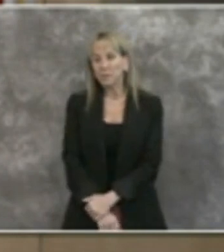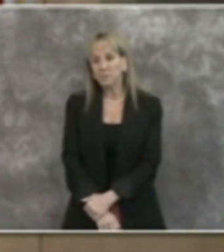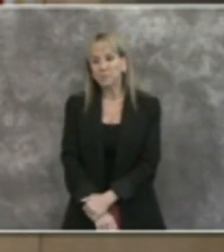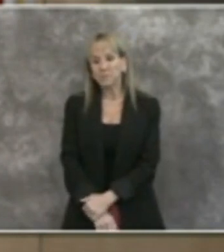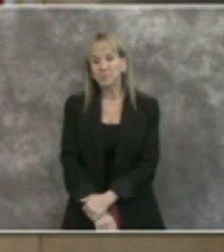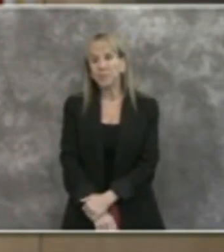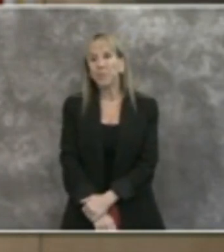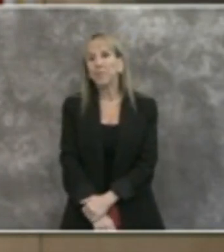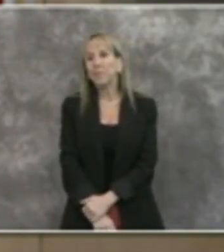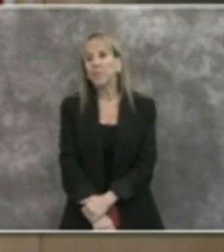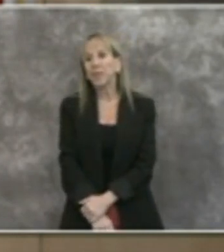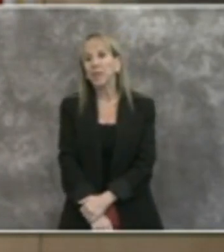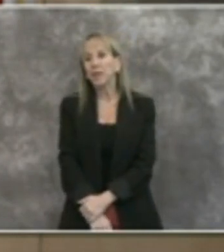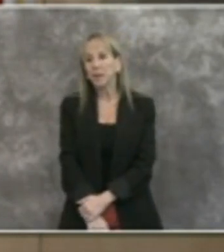TYPICALLY THE HEALTH SIDE.